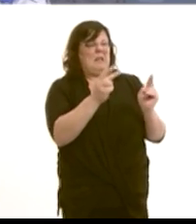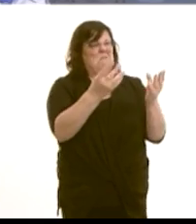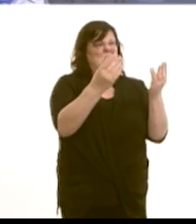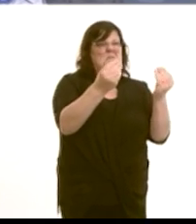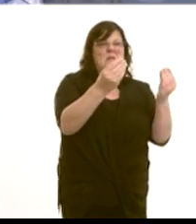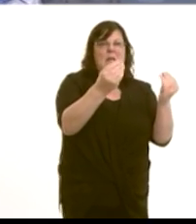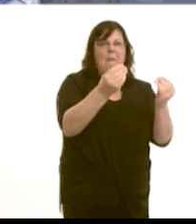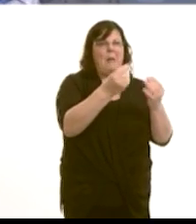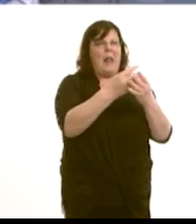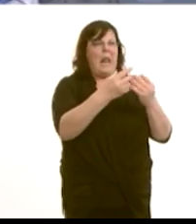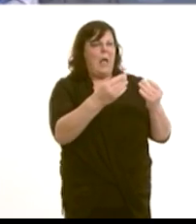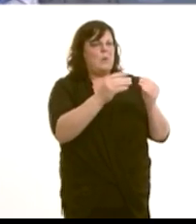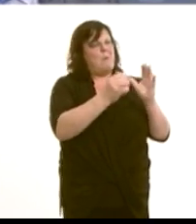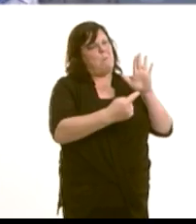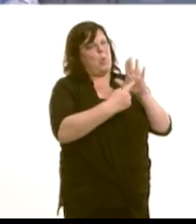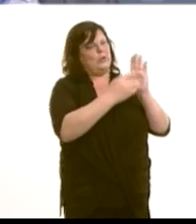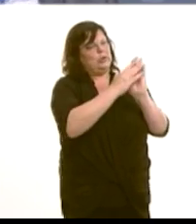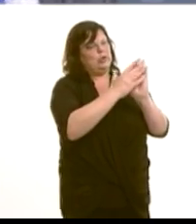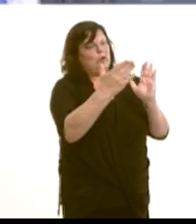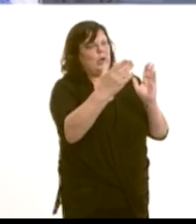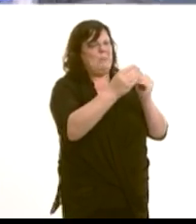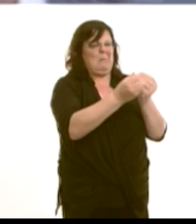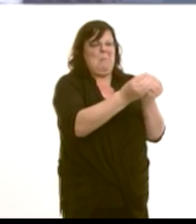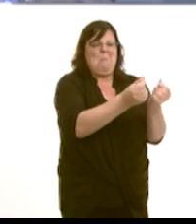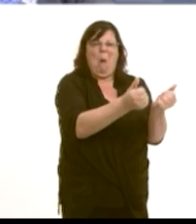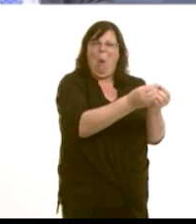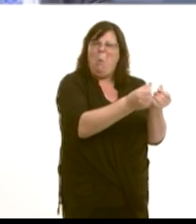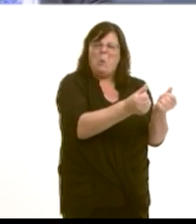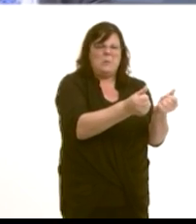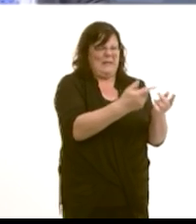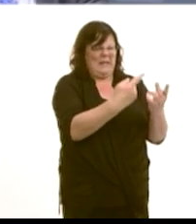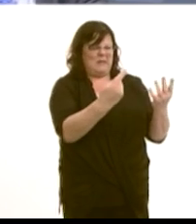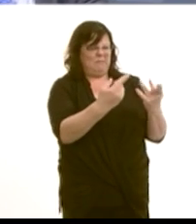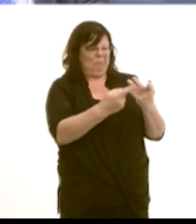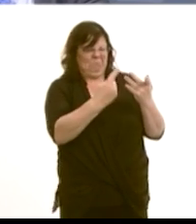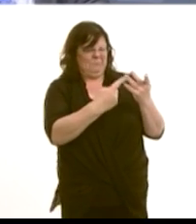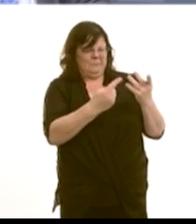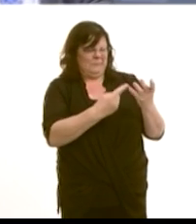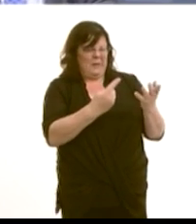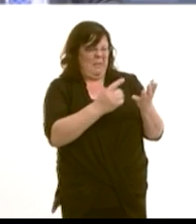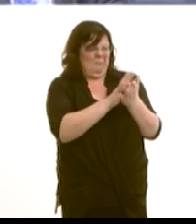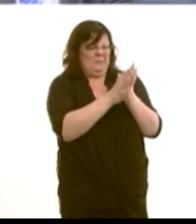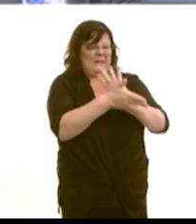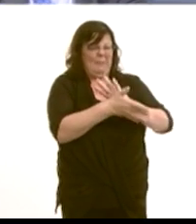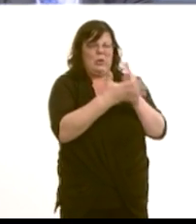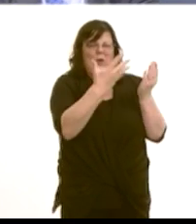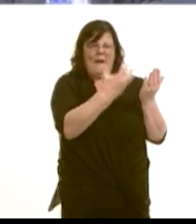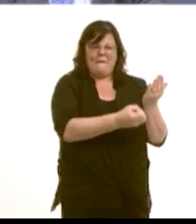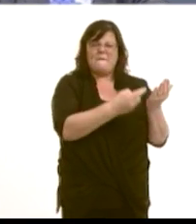that allowed valuable documents to be covered with mould and have all sorts of other unfortunate things be visited upon them.